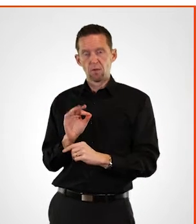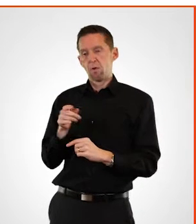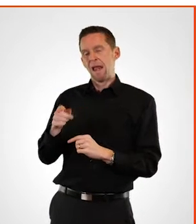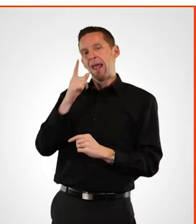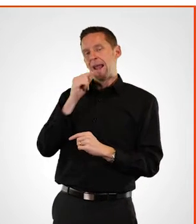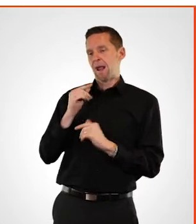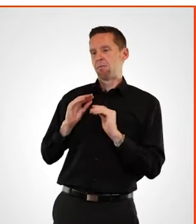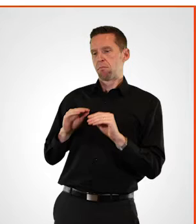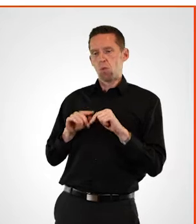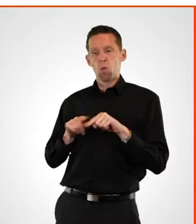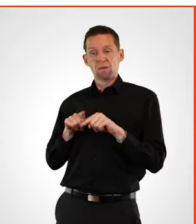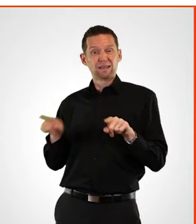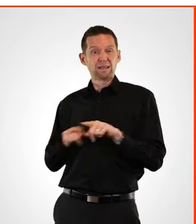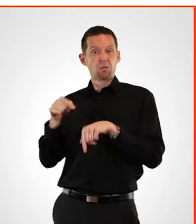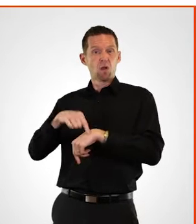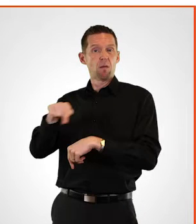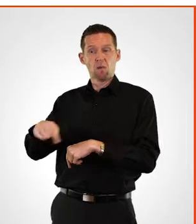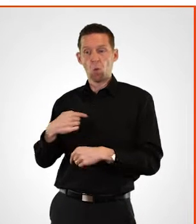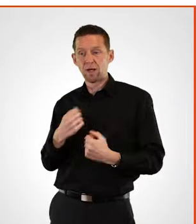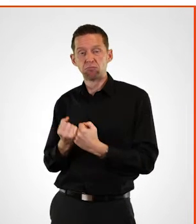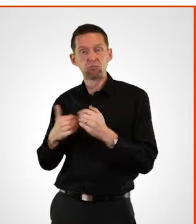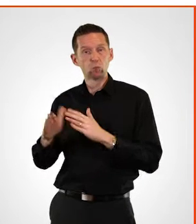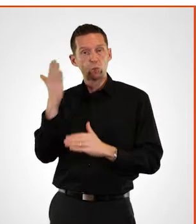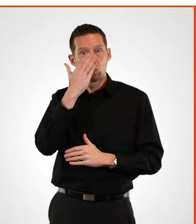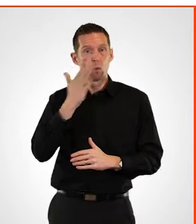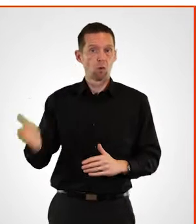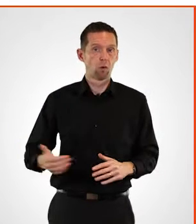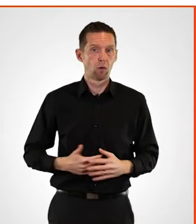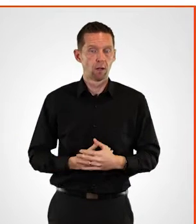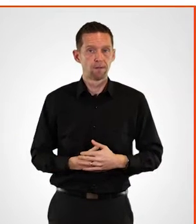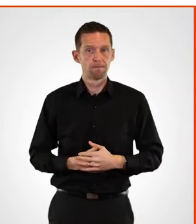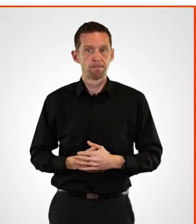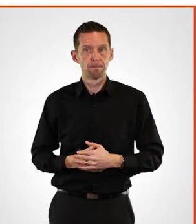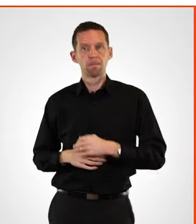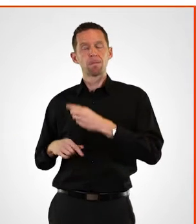that they can be taught those while we're working with them.